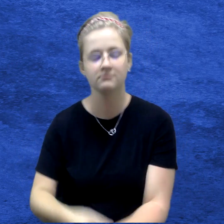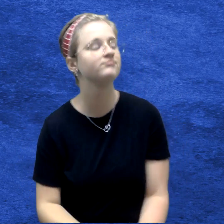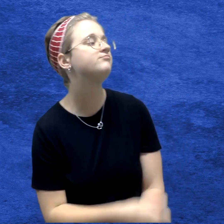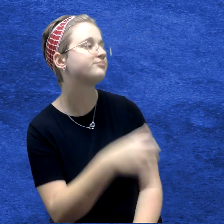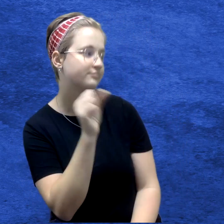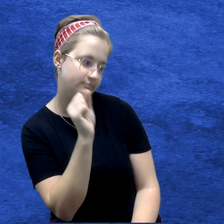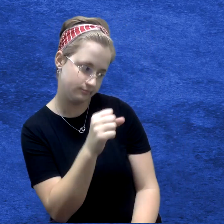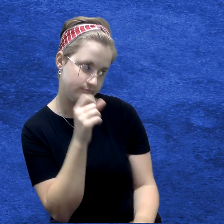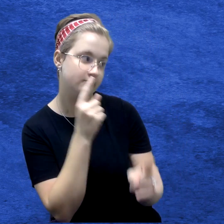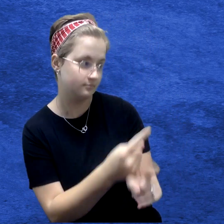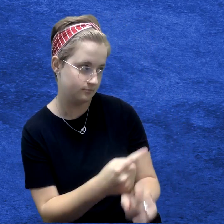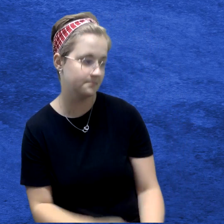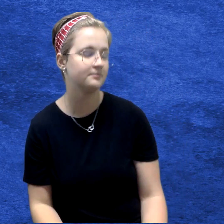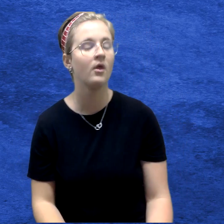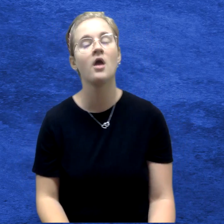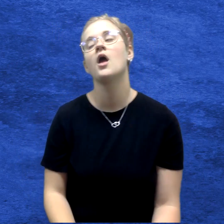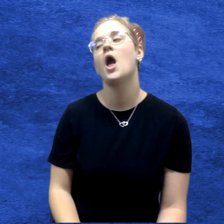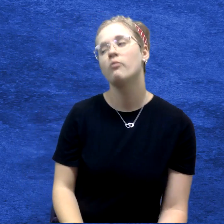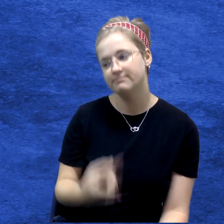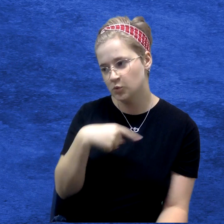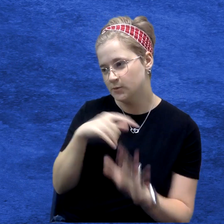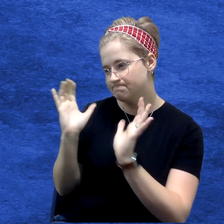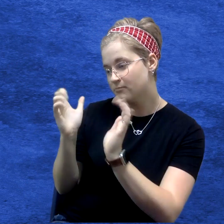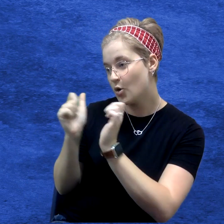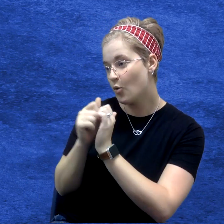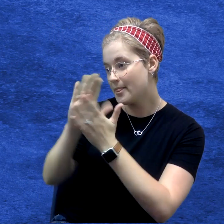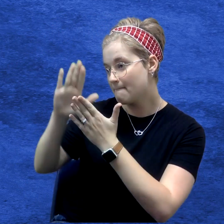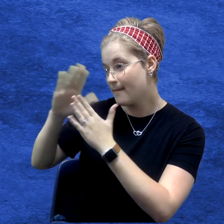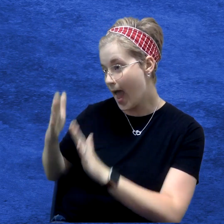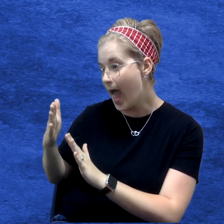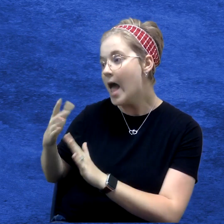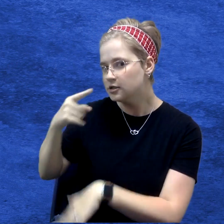“Well, we talked to the maid who cleaned that room,” Dink went on.